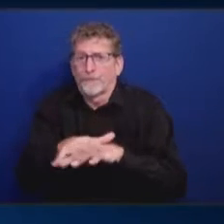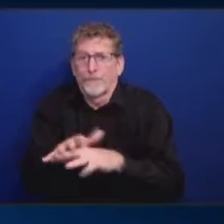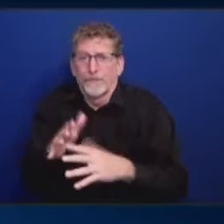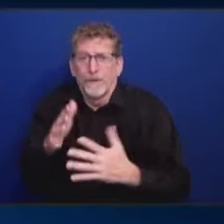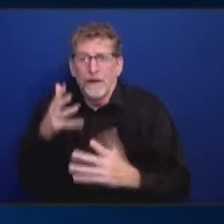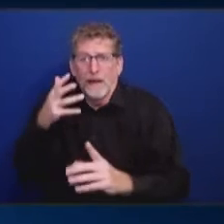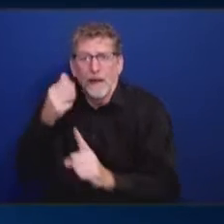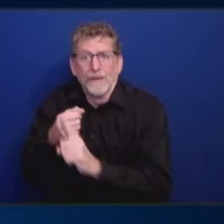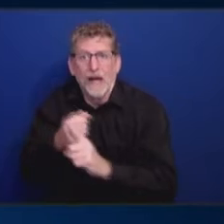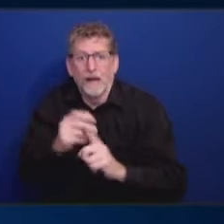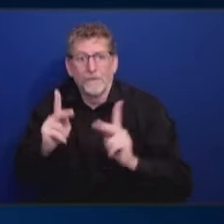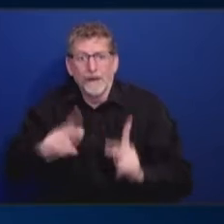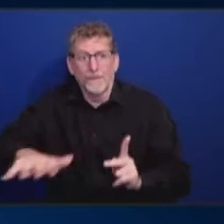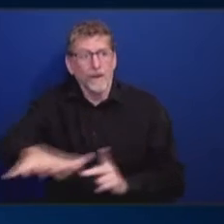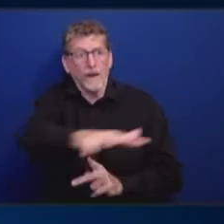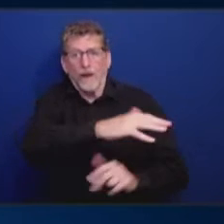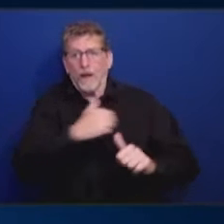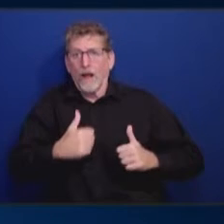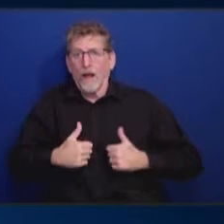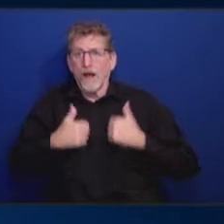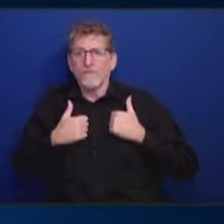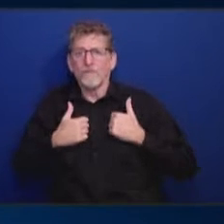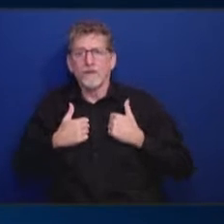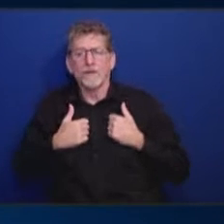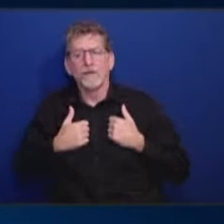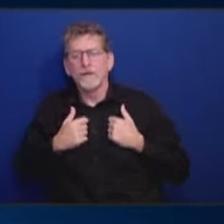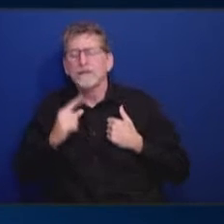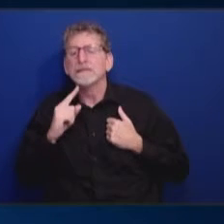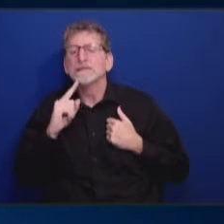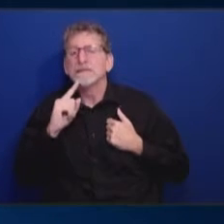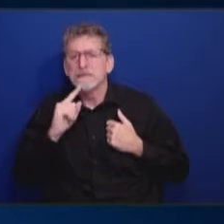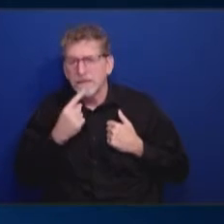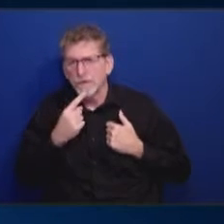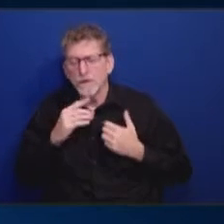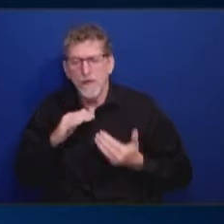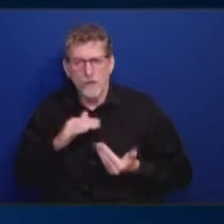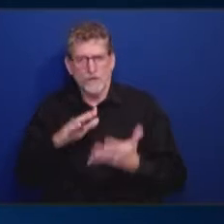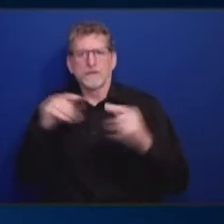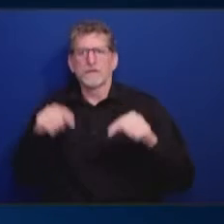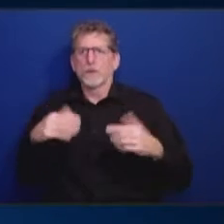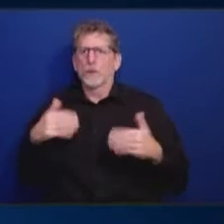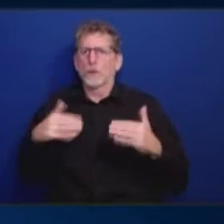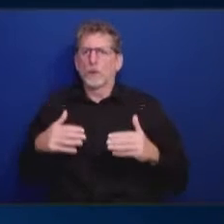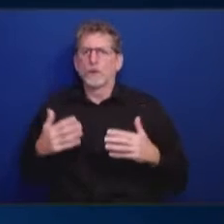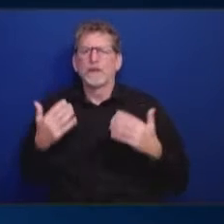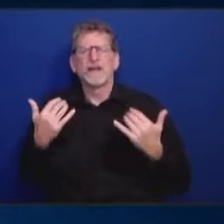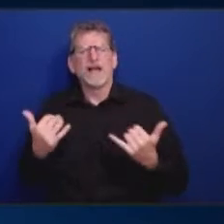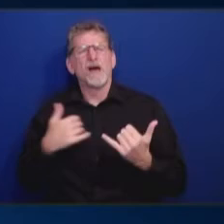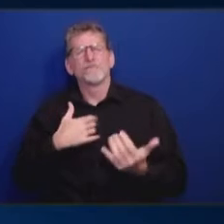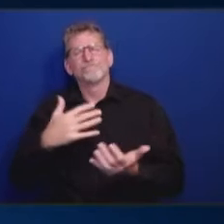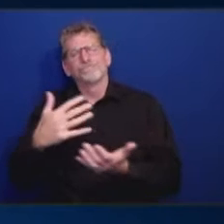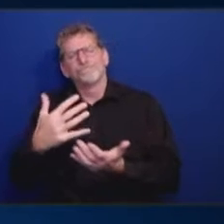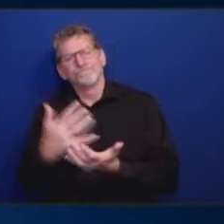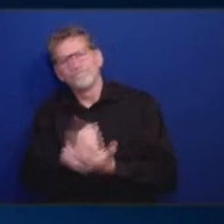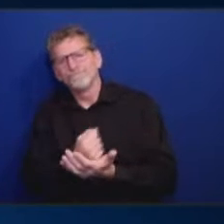And I will -- the time is now to take those actions to protect our world, and to address the twin threats that we're talking about